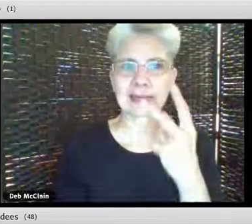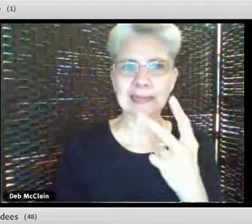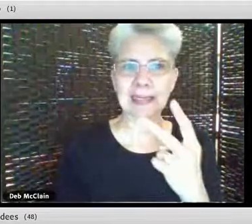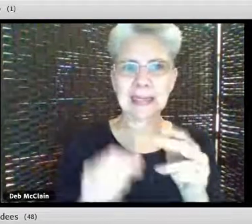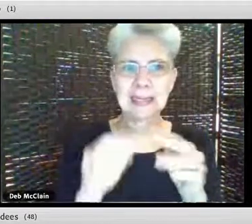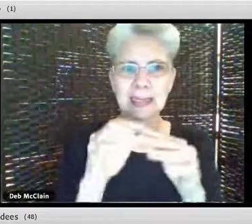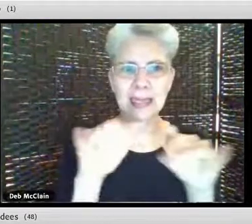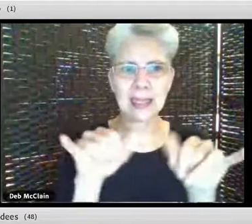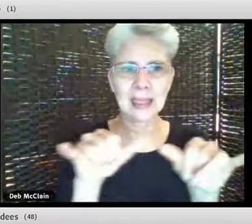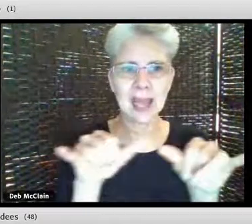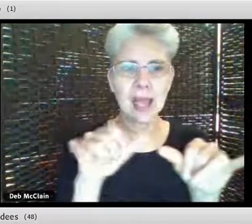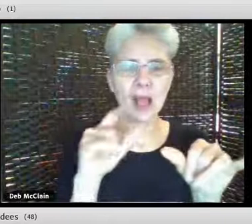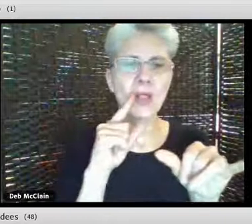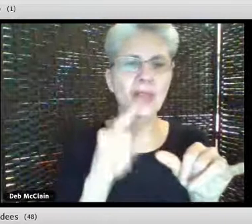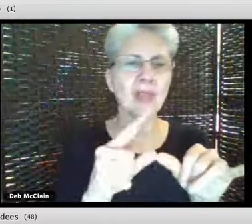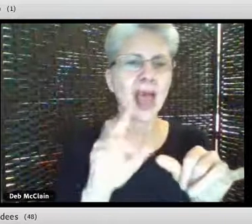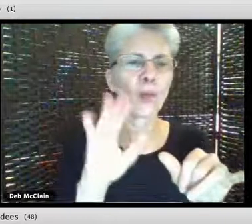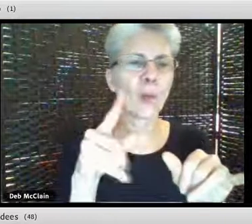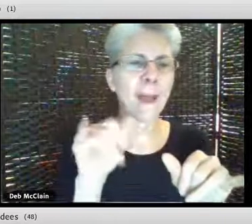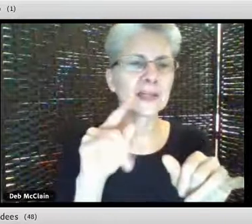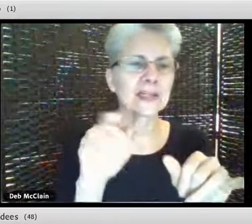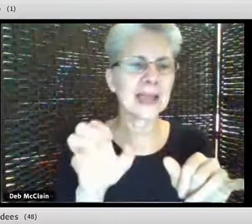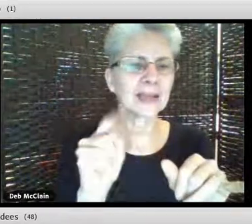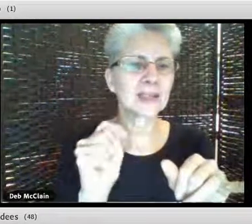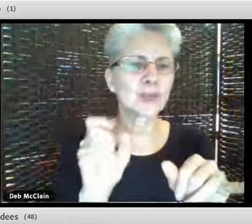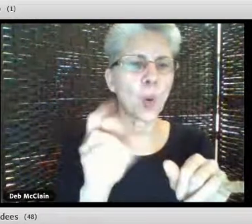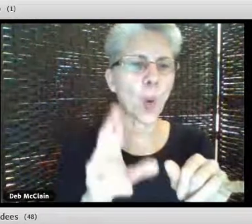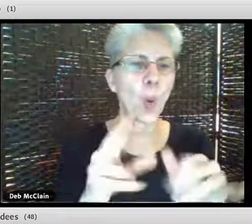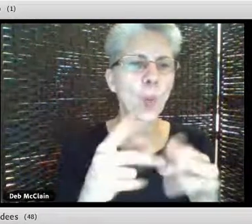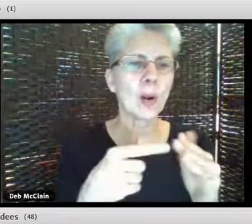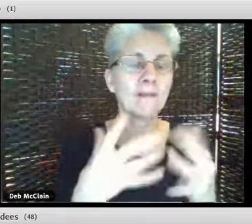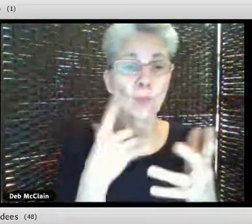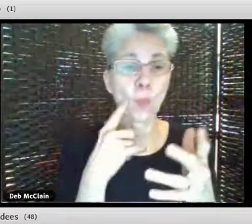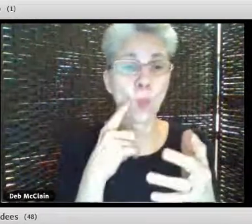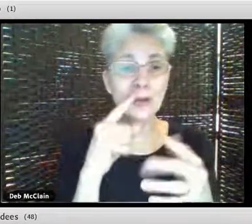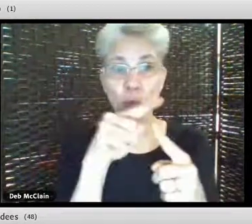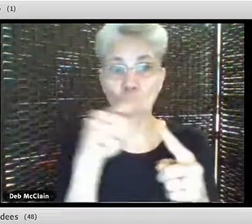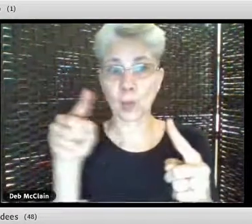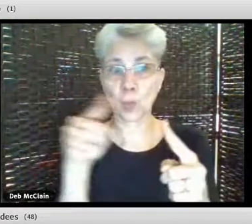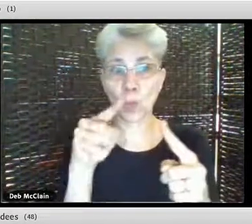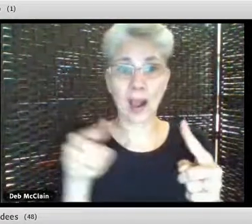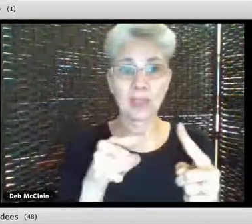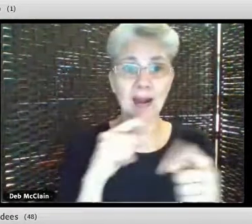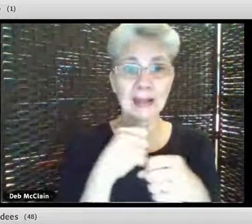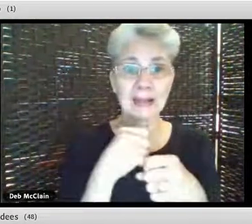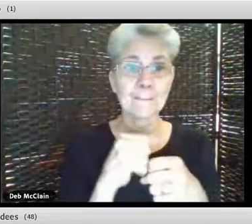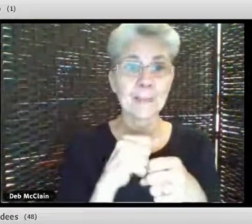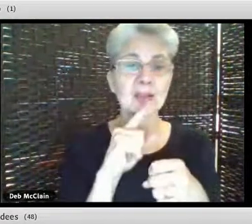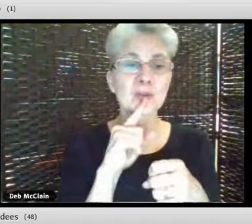Okay. I went too fast. When you click on it, you'll see in-line, wrap text, break text.